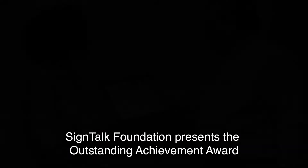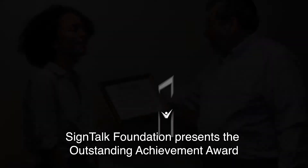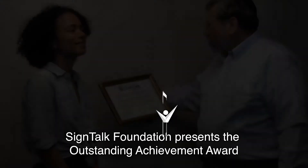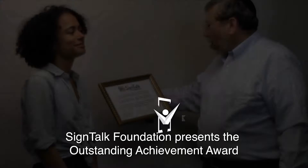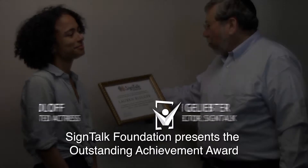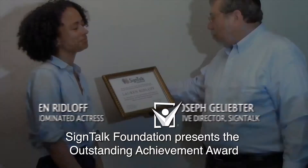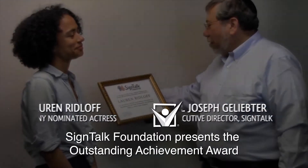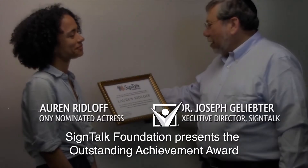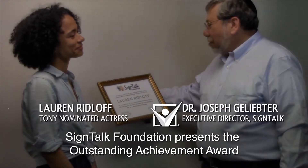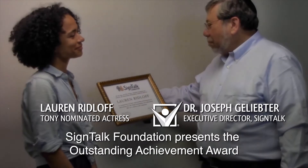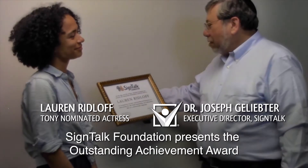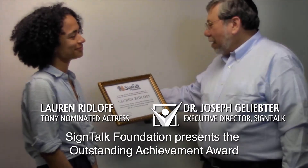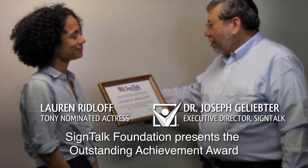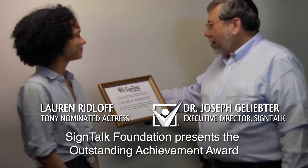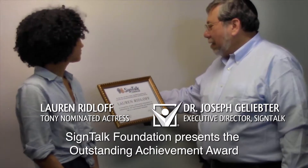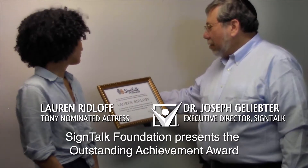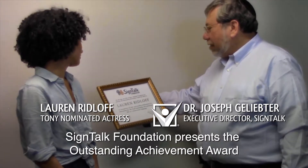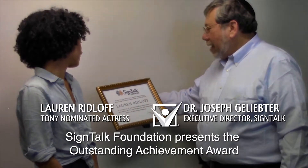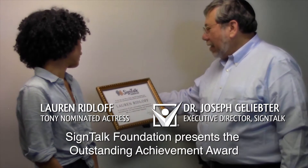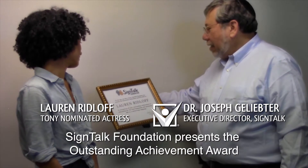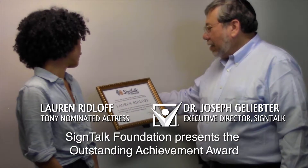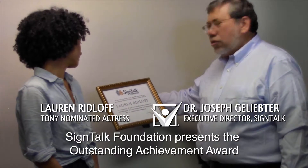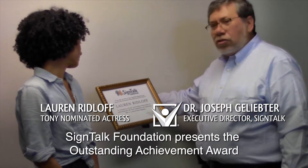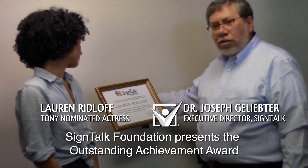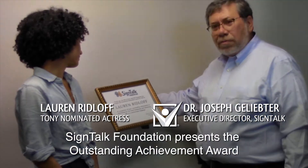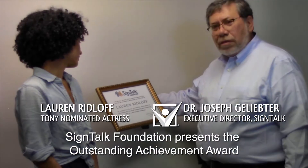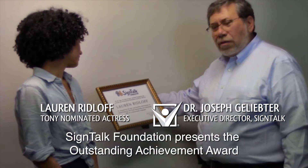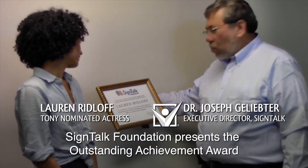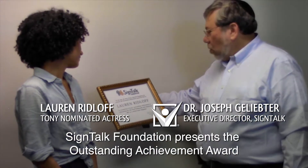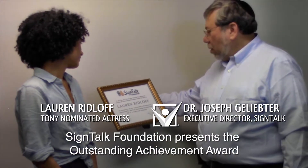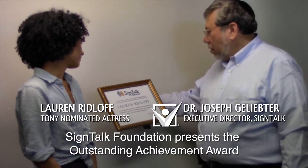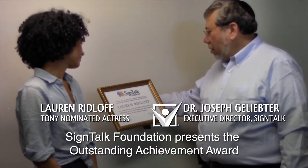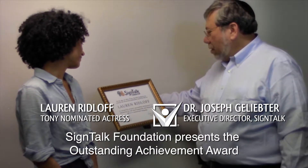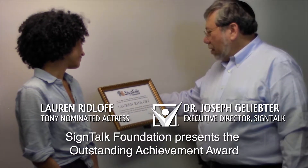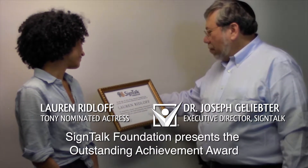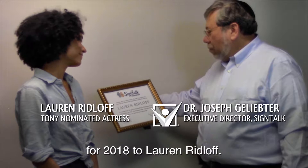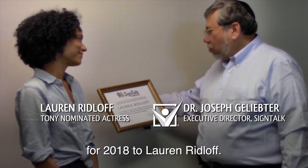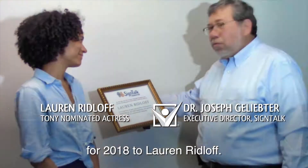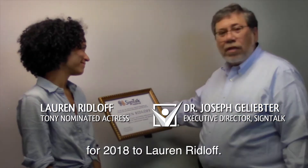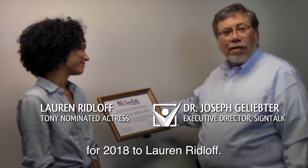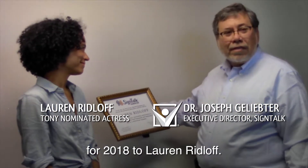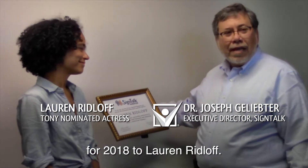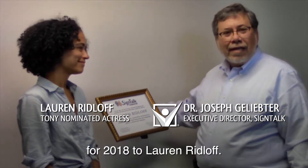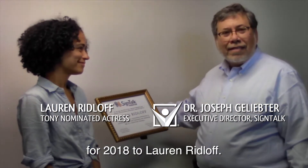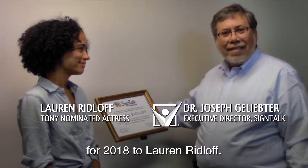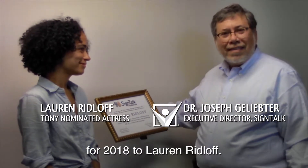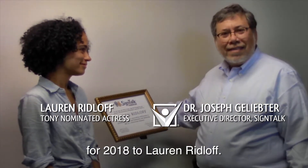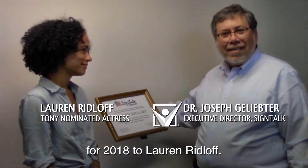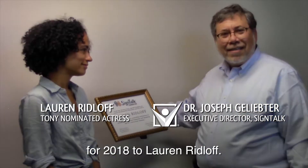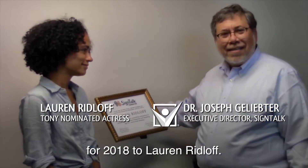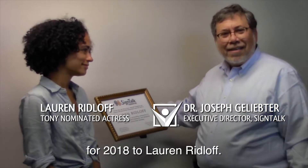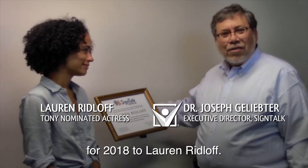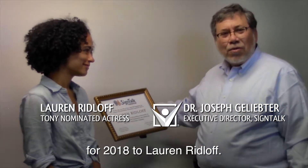SignTalk Foundation Presents the Outstanding Achievement Award